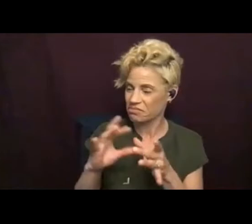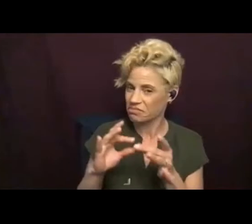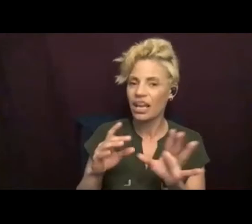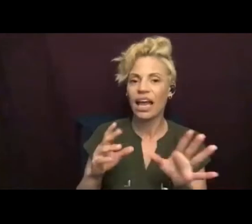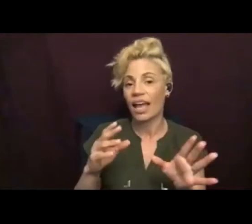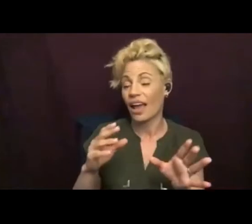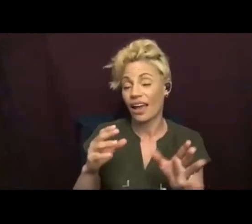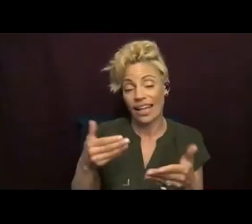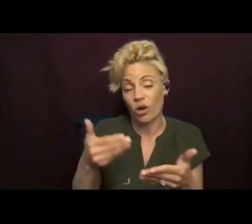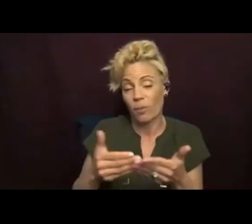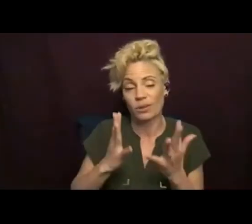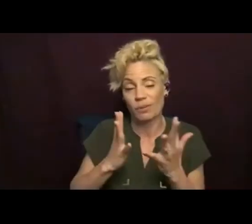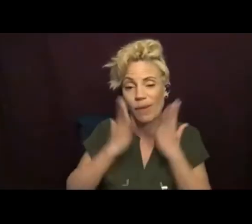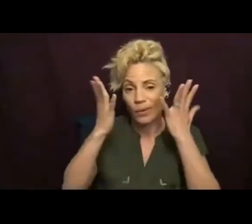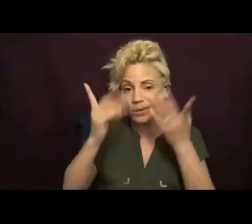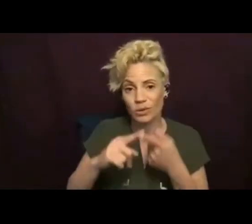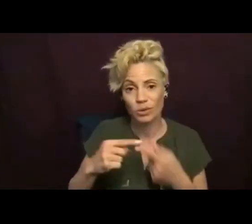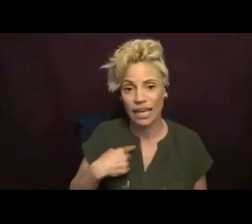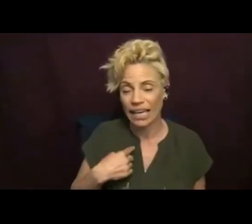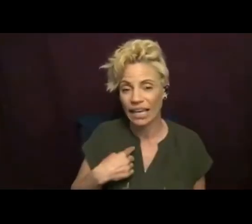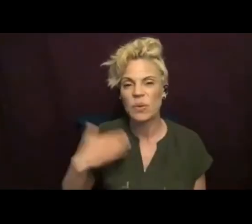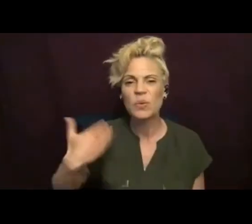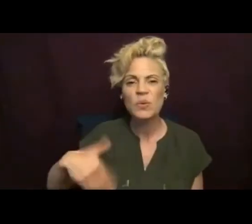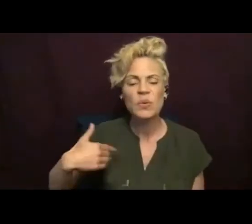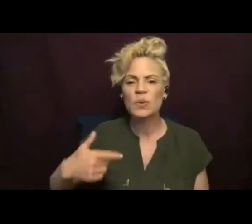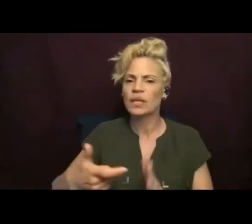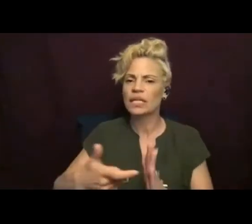how long it has taken me to learn so many of these lessons,